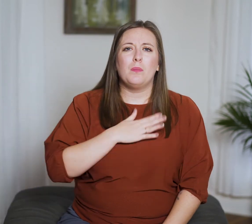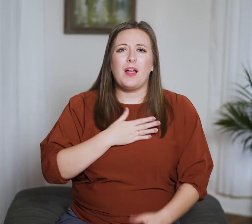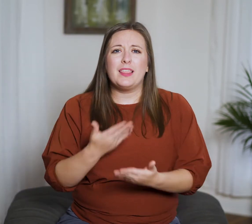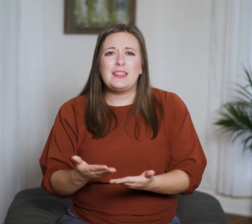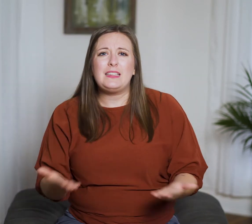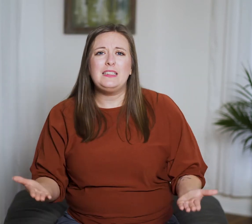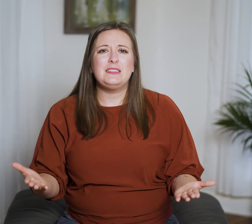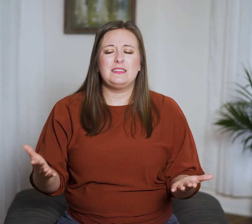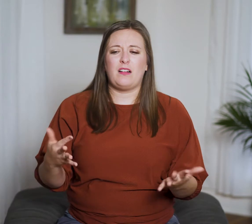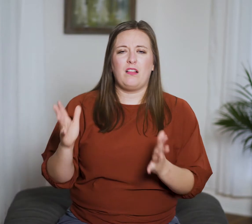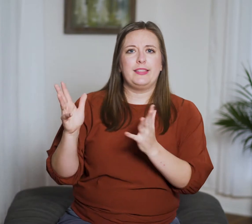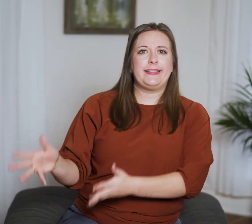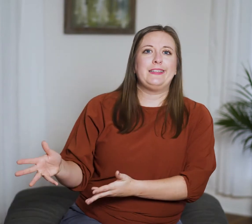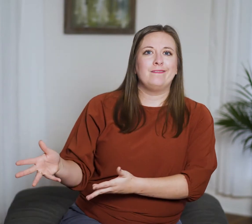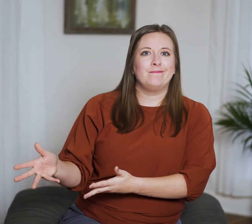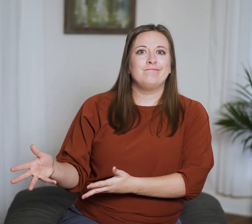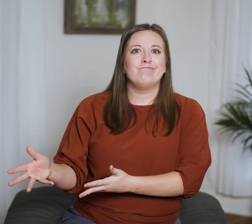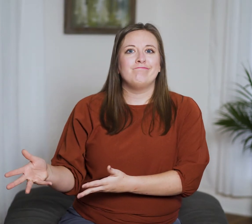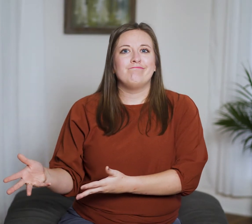And any possessions he leaves behind